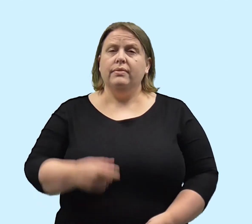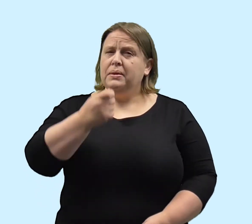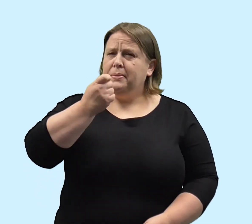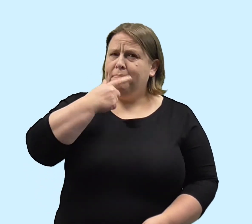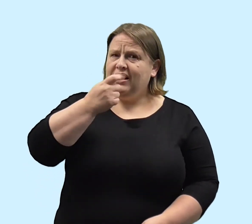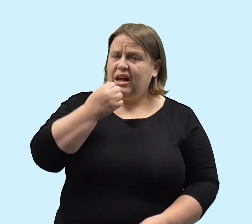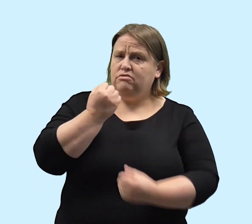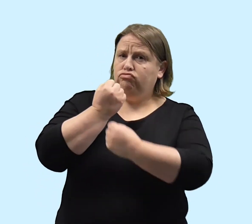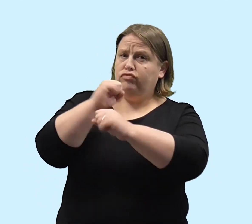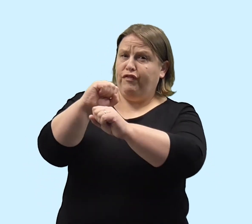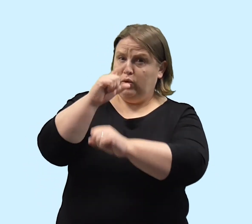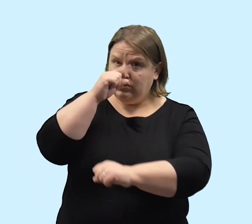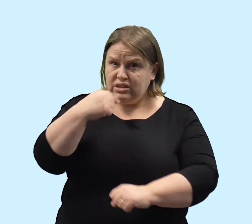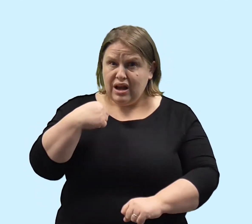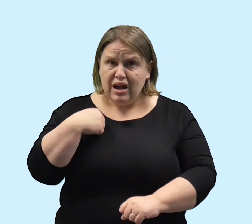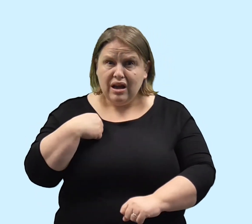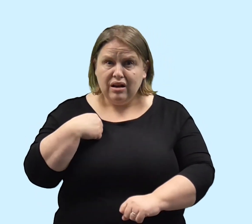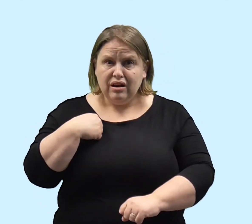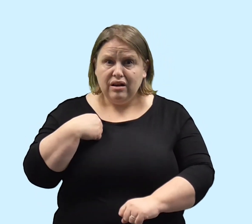Can I refuse medication?